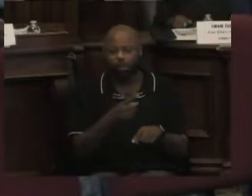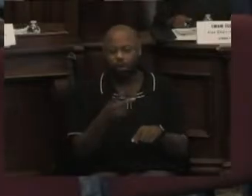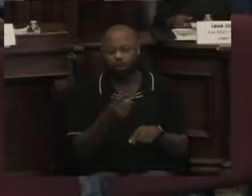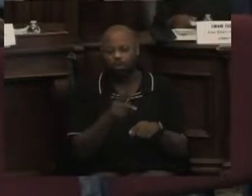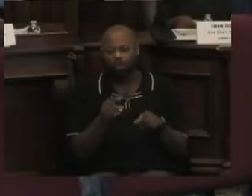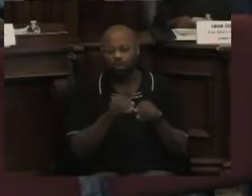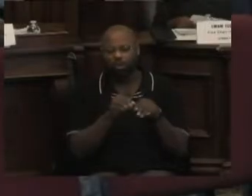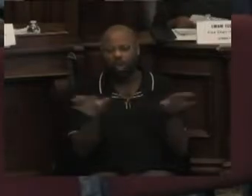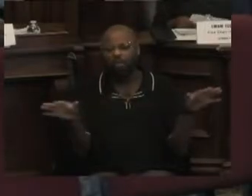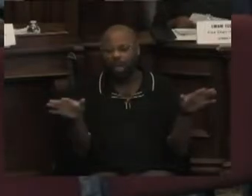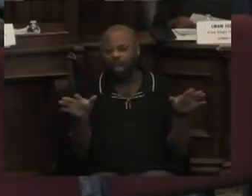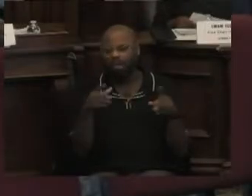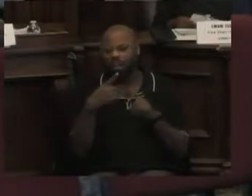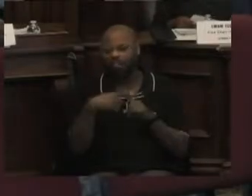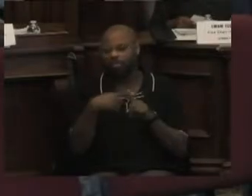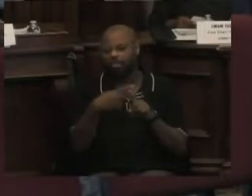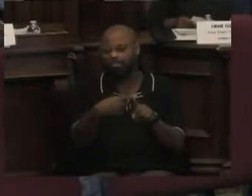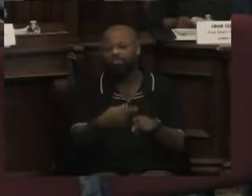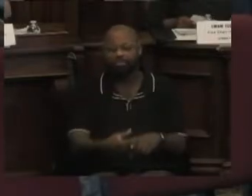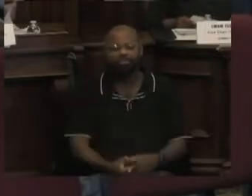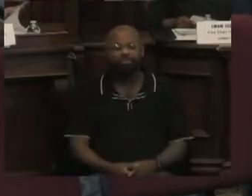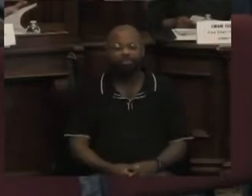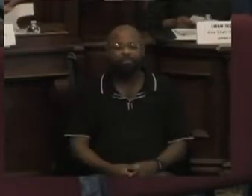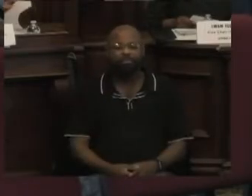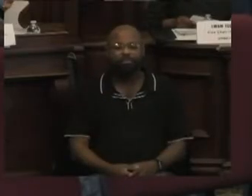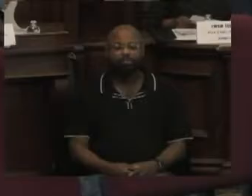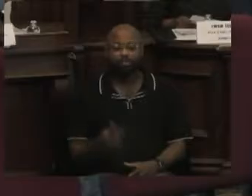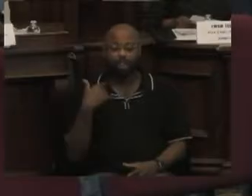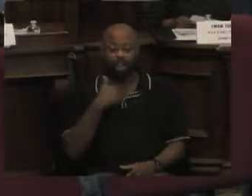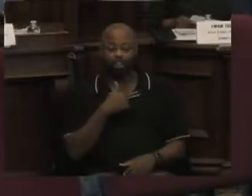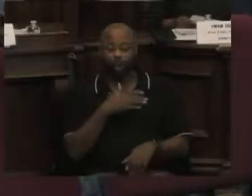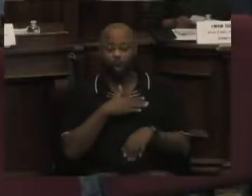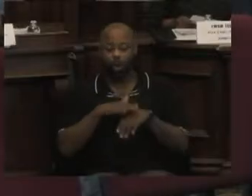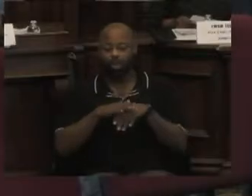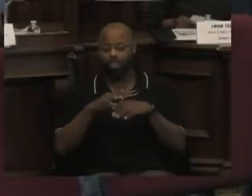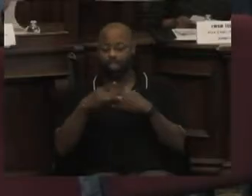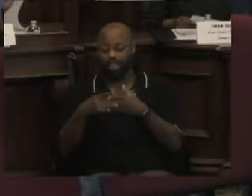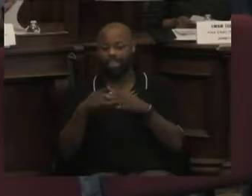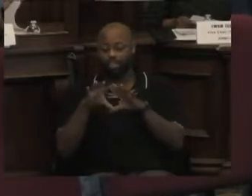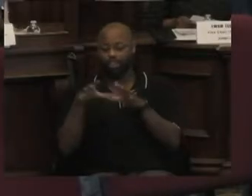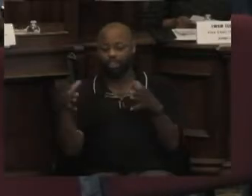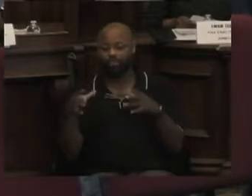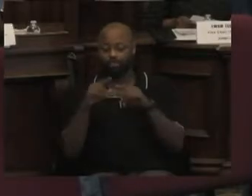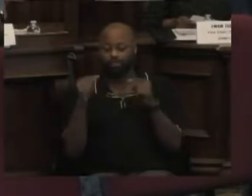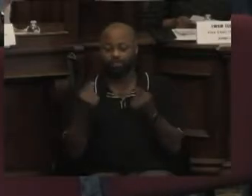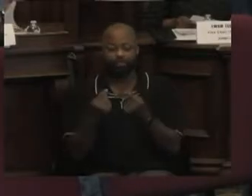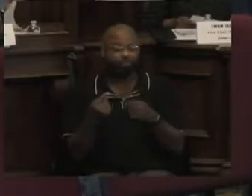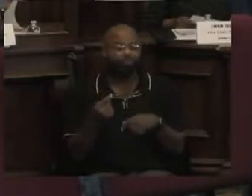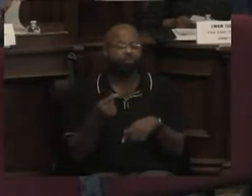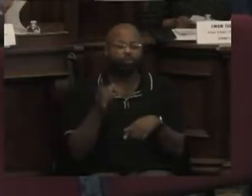make that accessible. So you will see 1 to 2 of these come